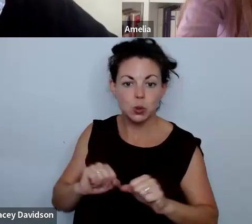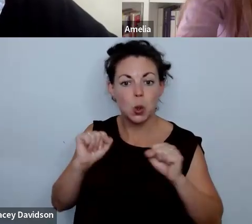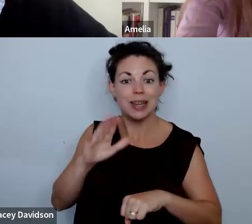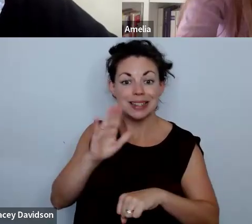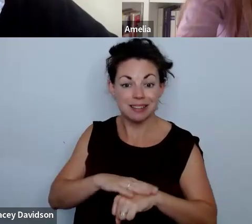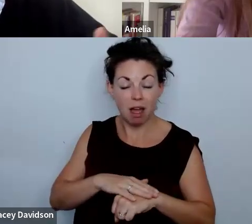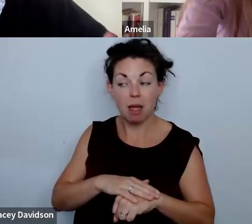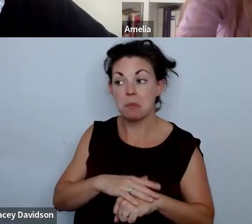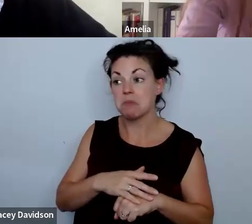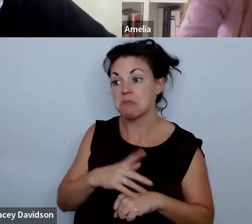And could it be